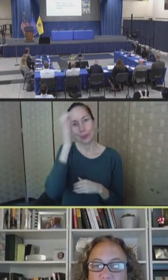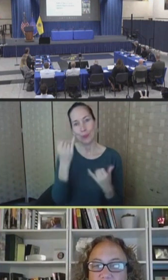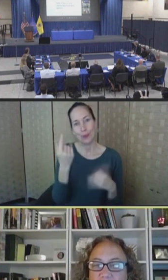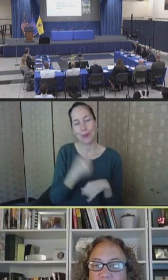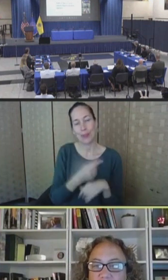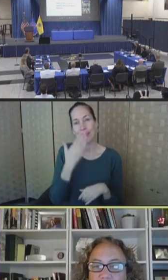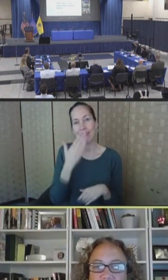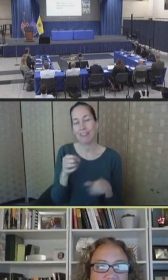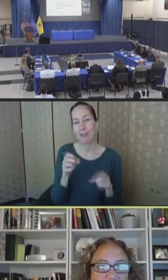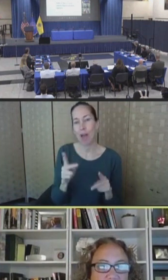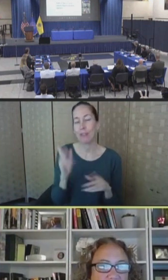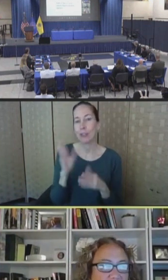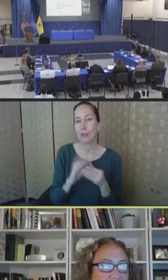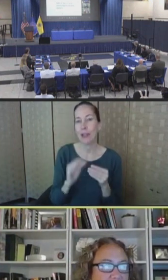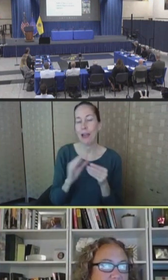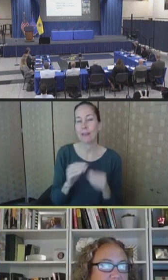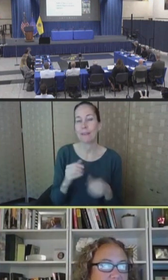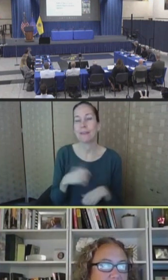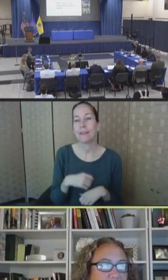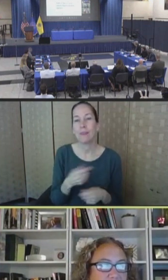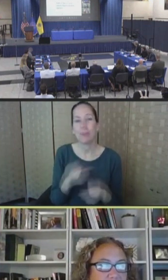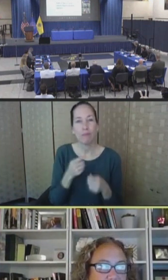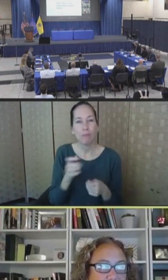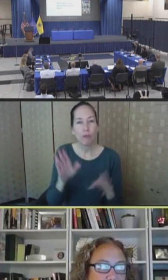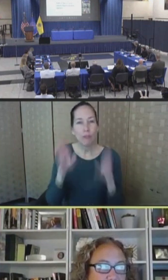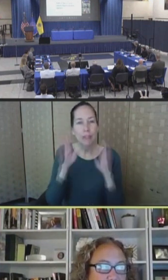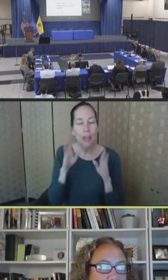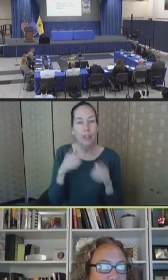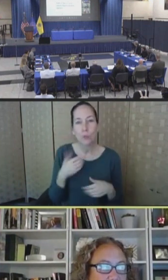I wanted to draw your attention. We also have submitted a written report. But just